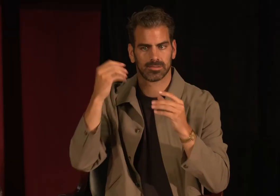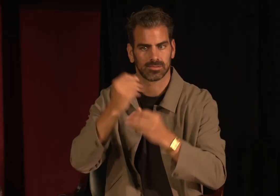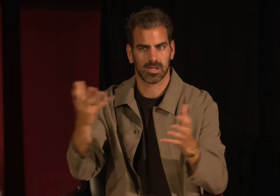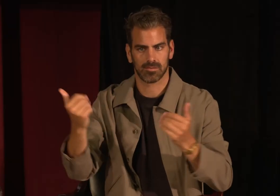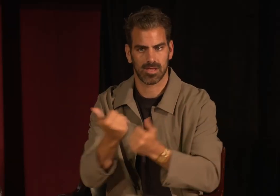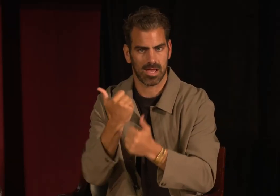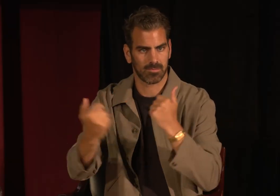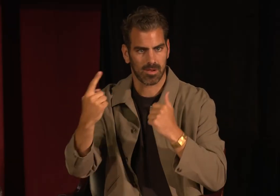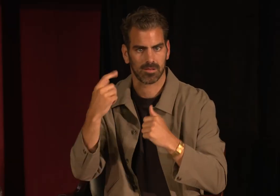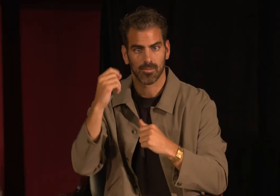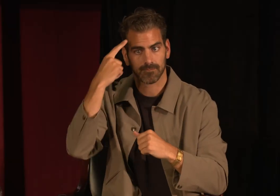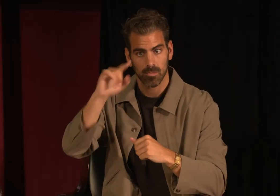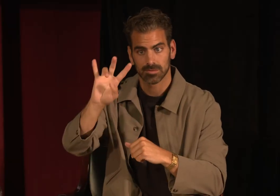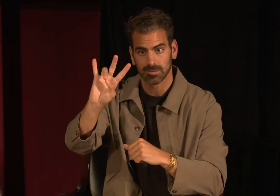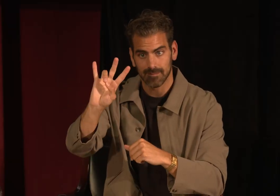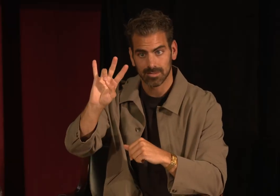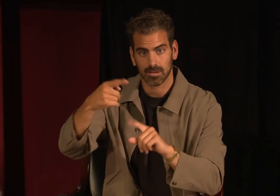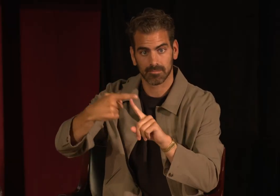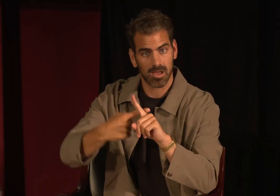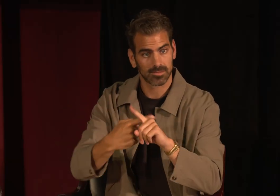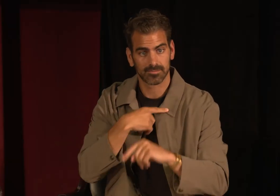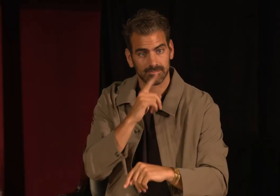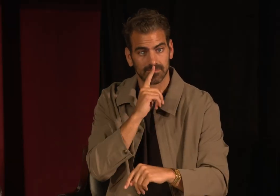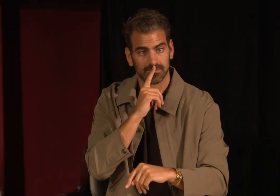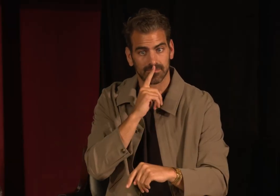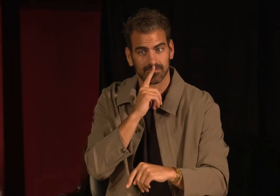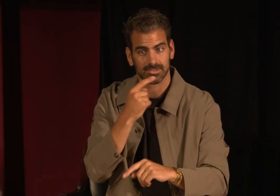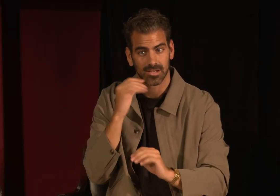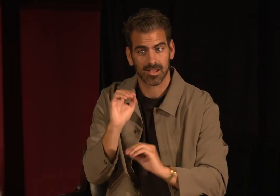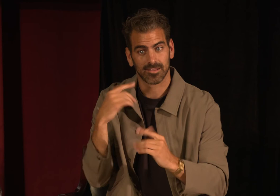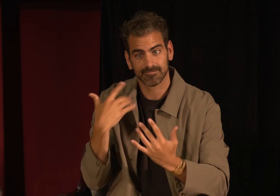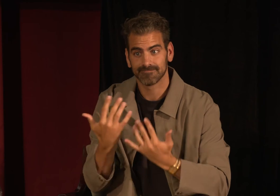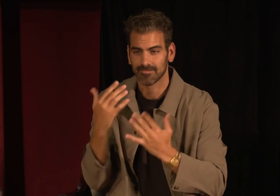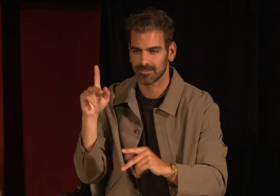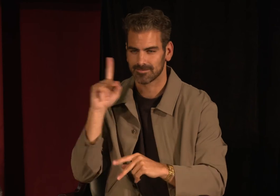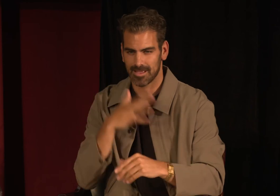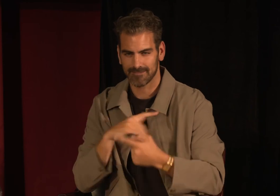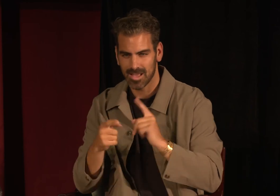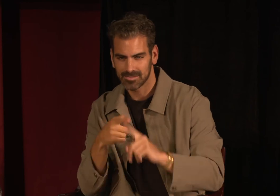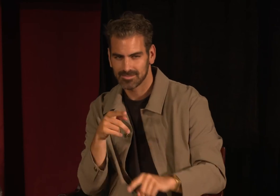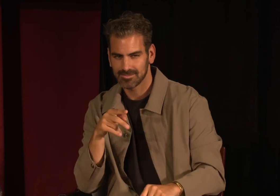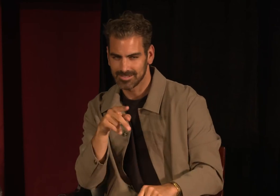So I knew that I was won, but I knew that I won. But I couldn't tell anyone for seven months. I had to keep a secret for seven months.